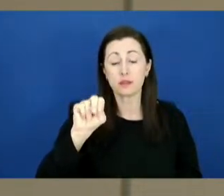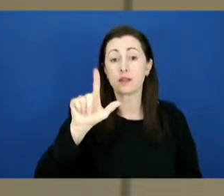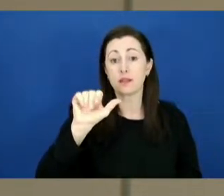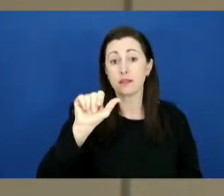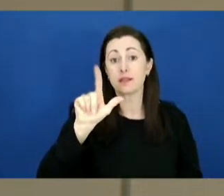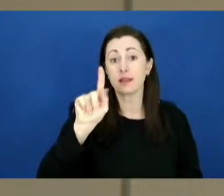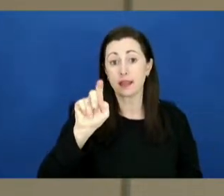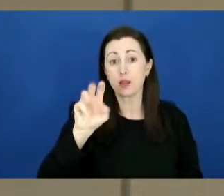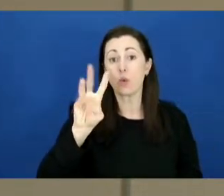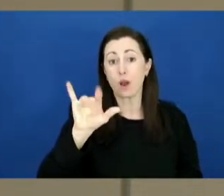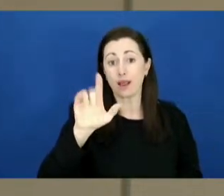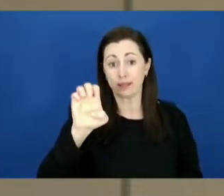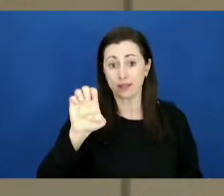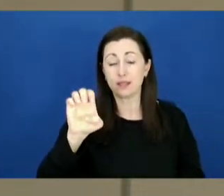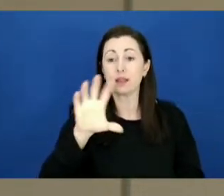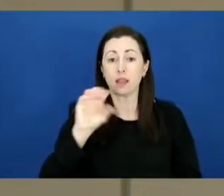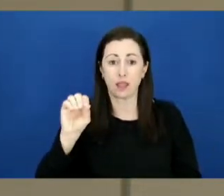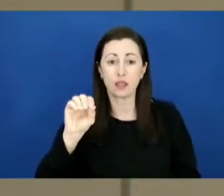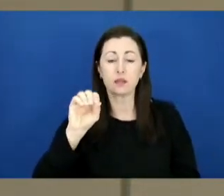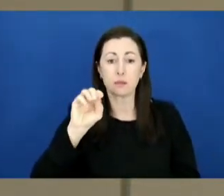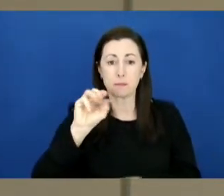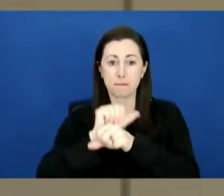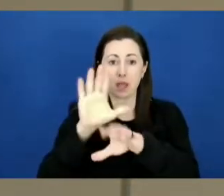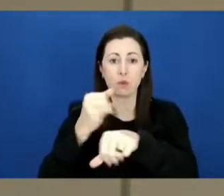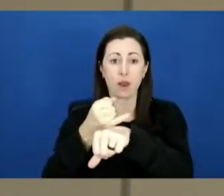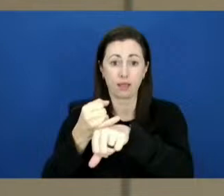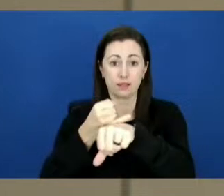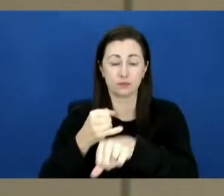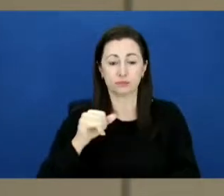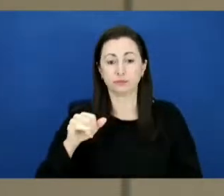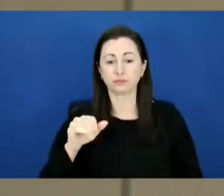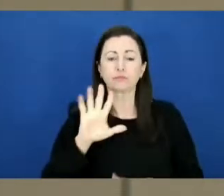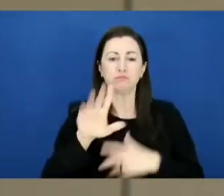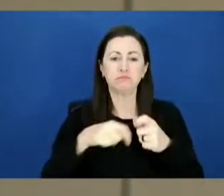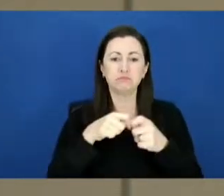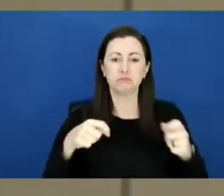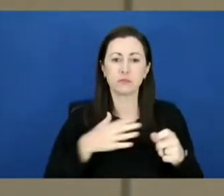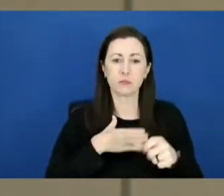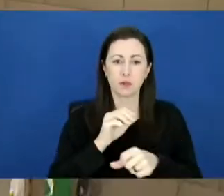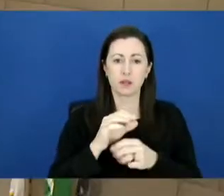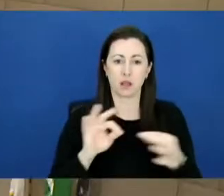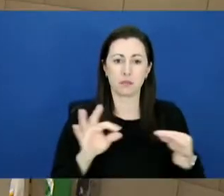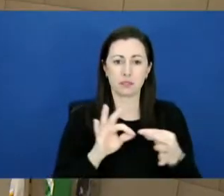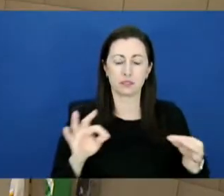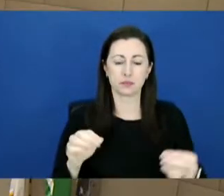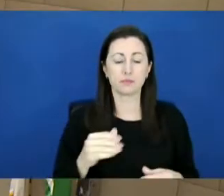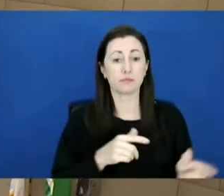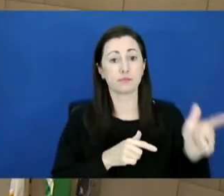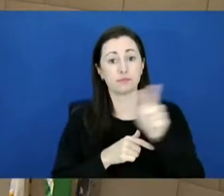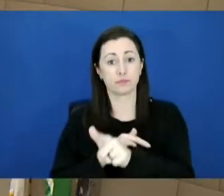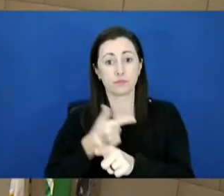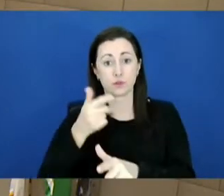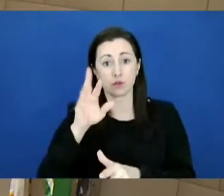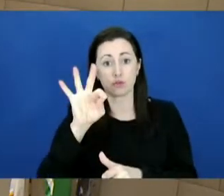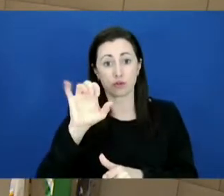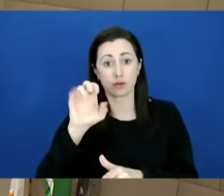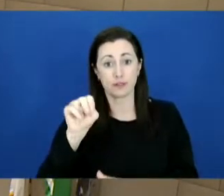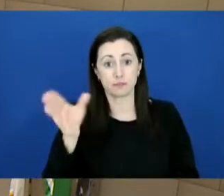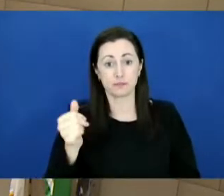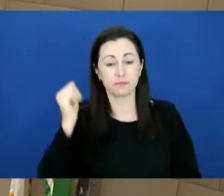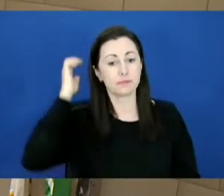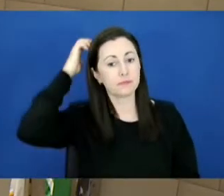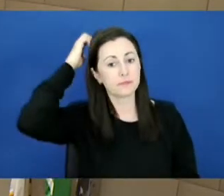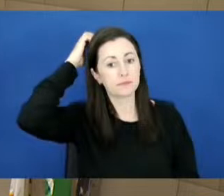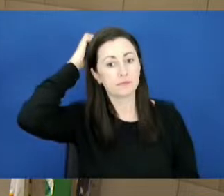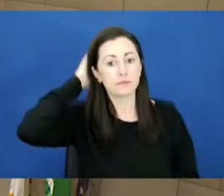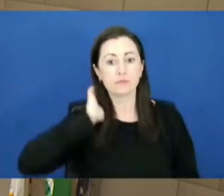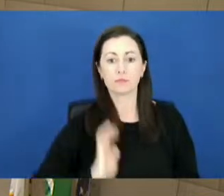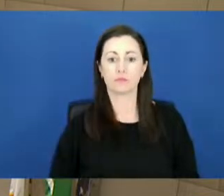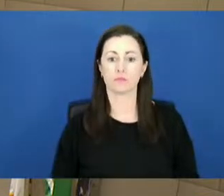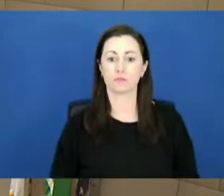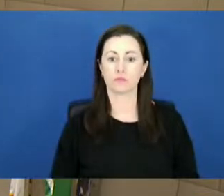WE SHOULD HAVE LAKE NORMAN AND